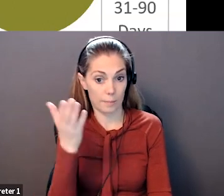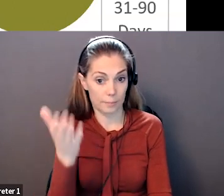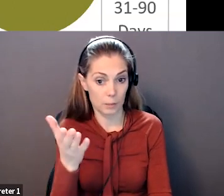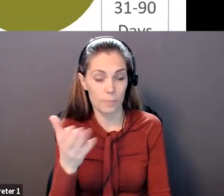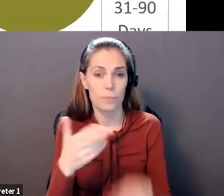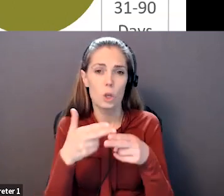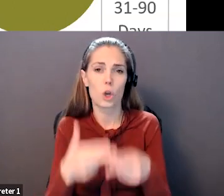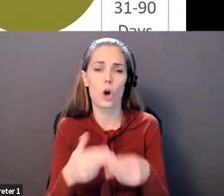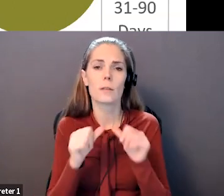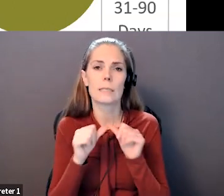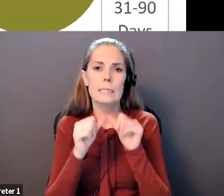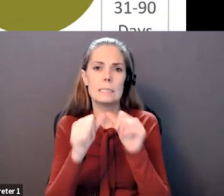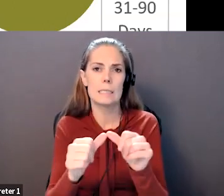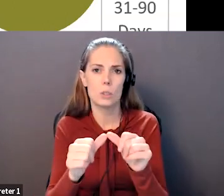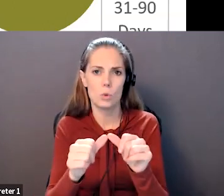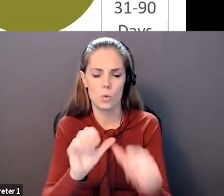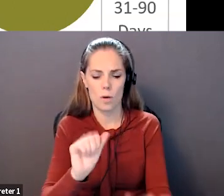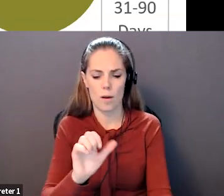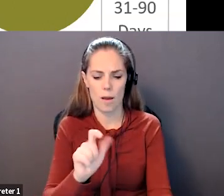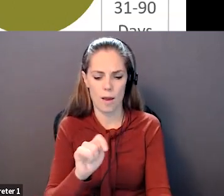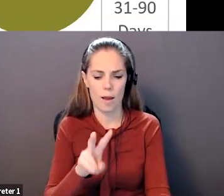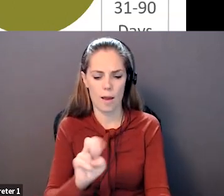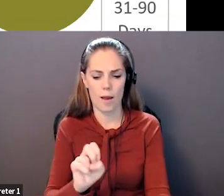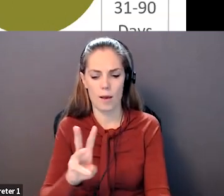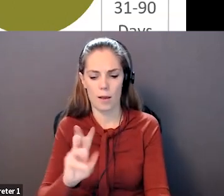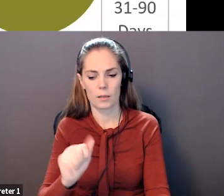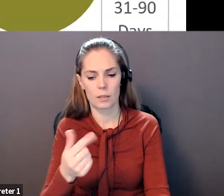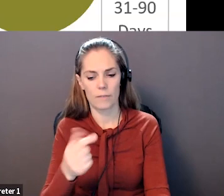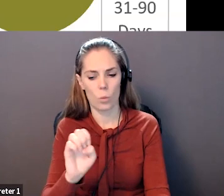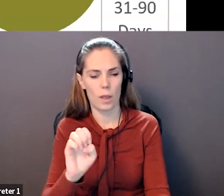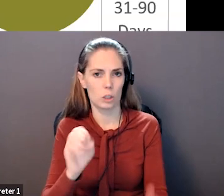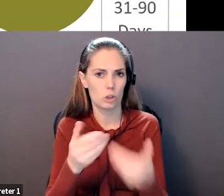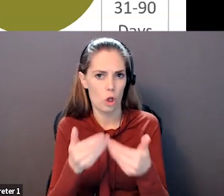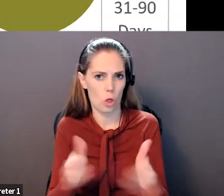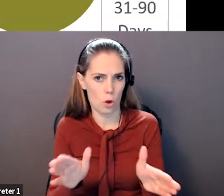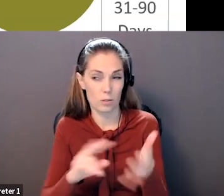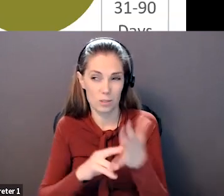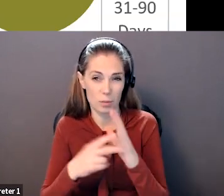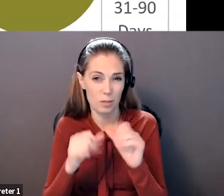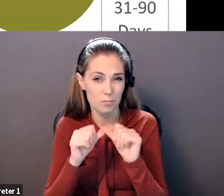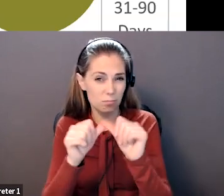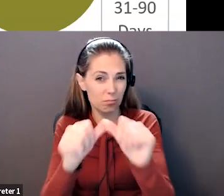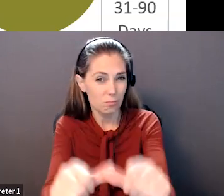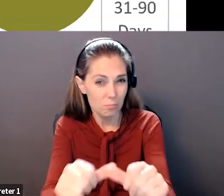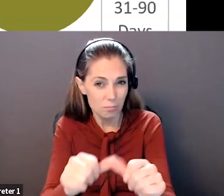so they still are temporarily disabled by long COVID and the symptoms that have come out of that.